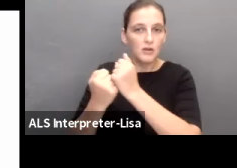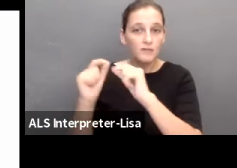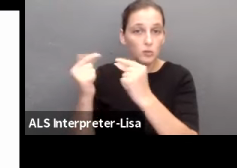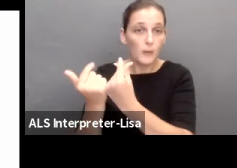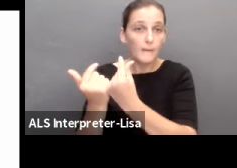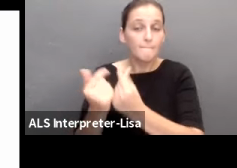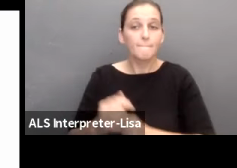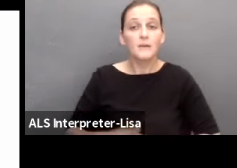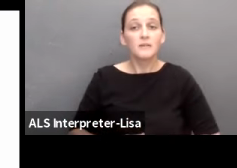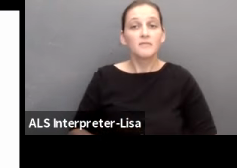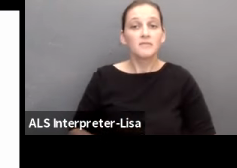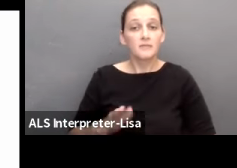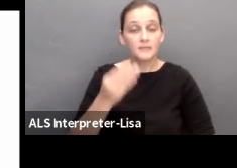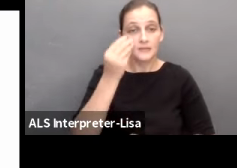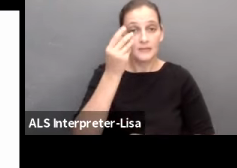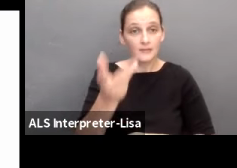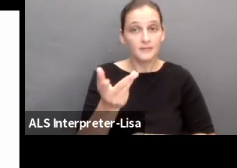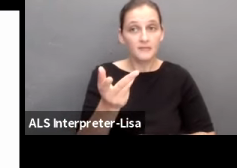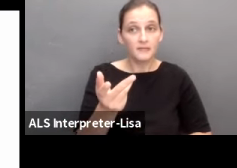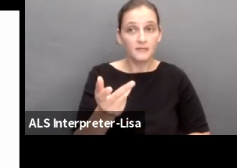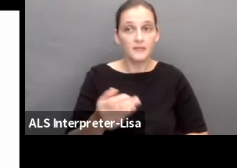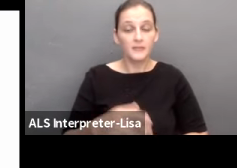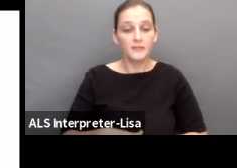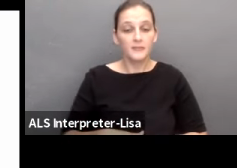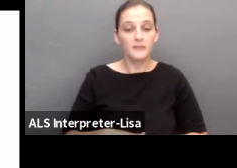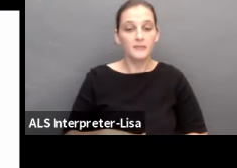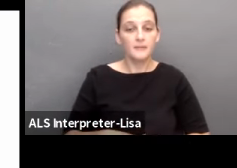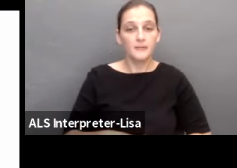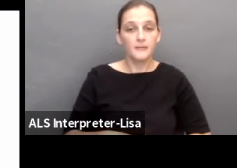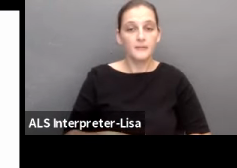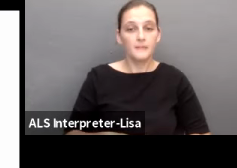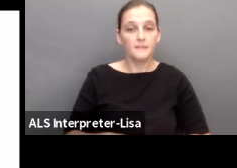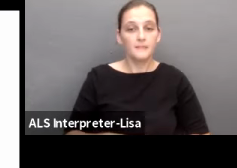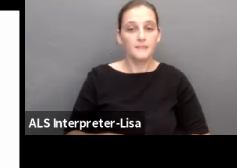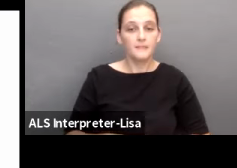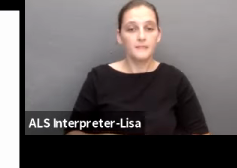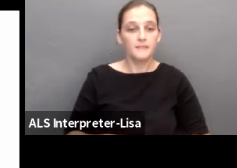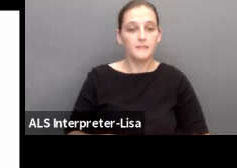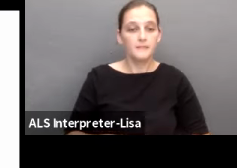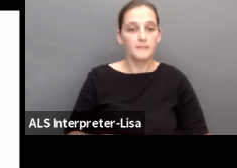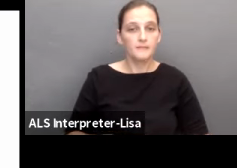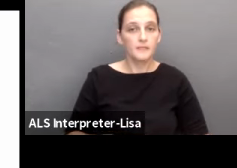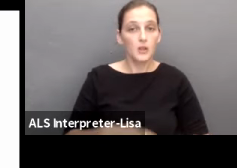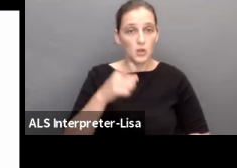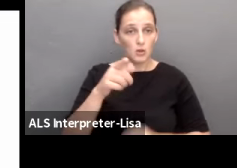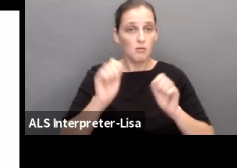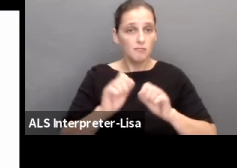And just to let you know that you can also visit the, you know, Facebook and look us up